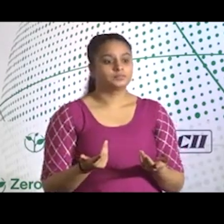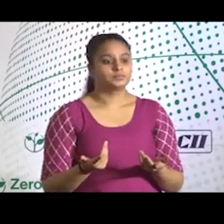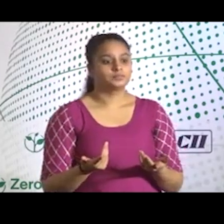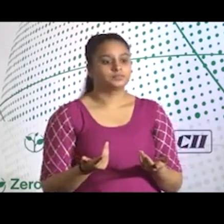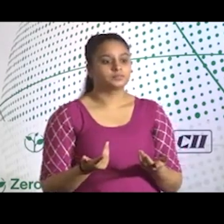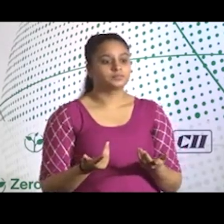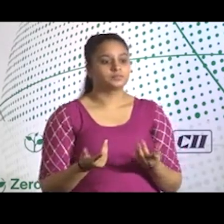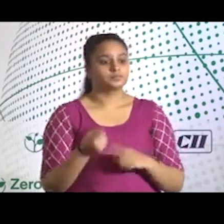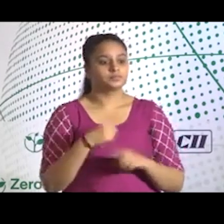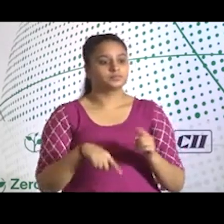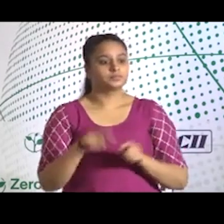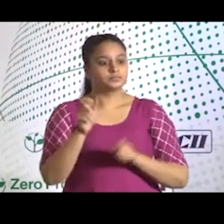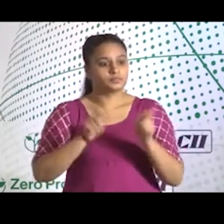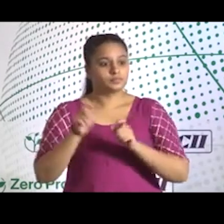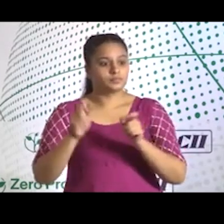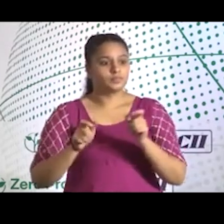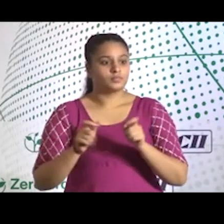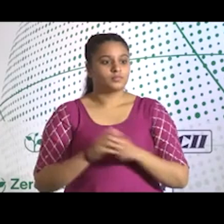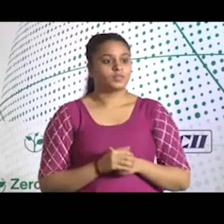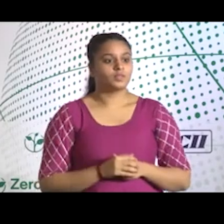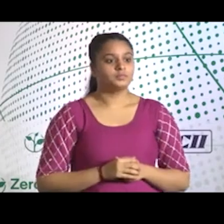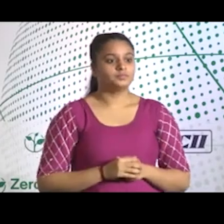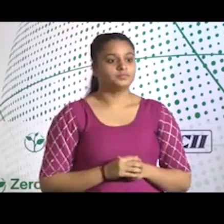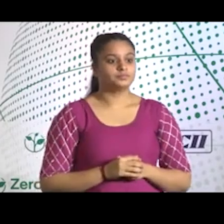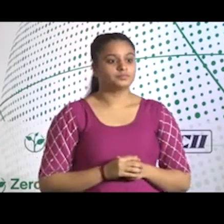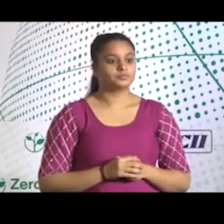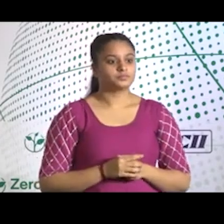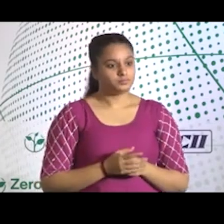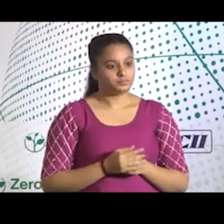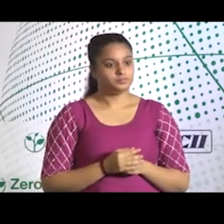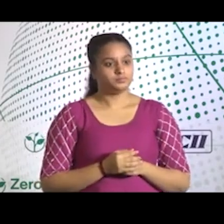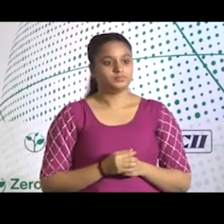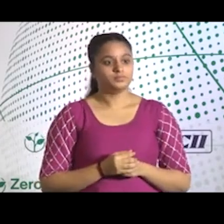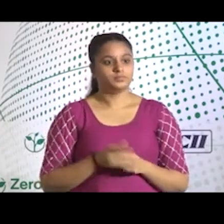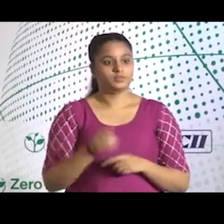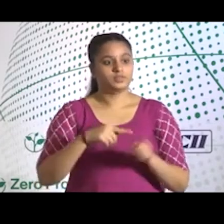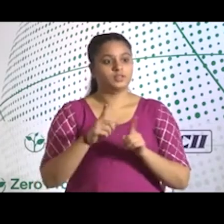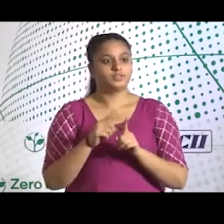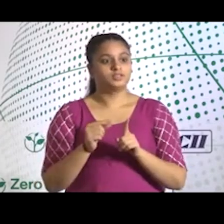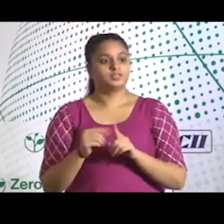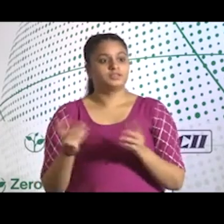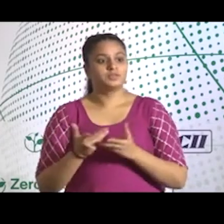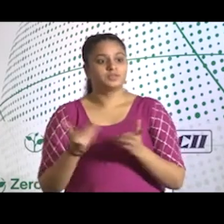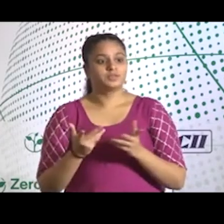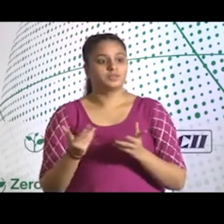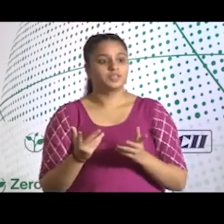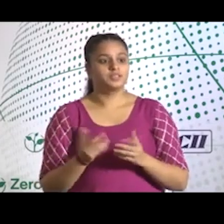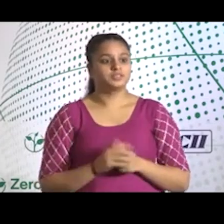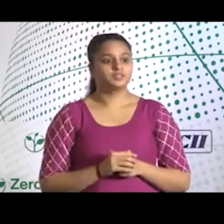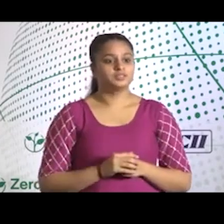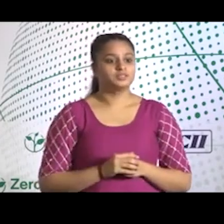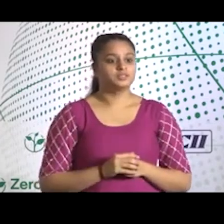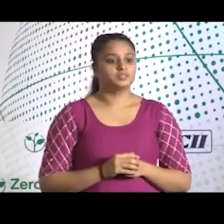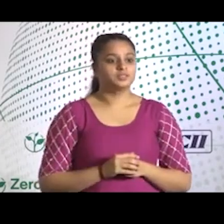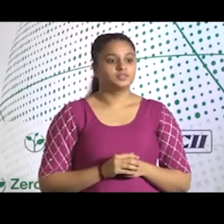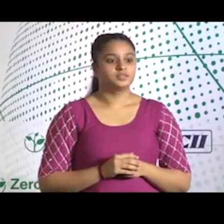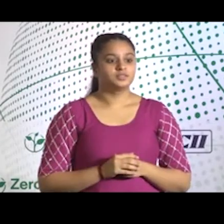So Pravin, I'm keen to hear from you, especially around what you've done for the fresh hiring of people with disabilities.